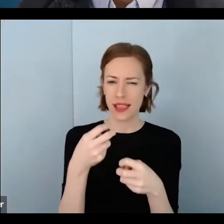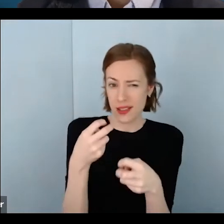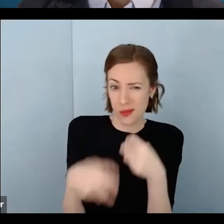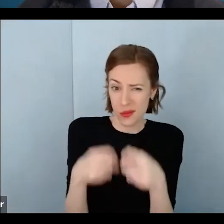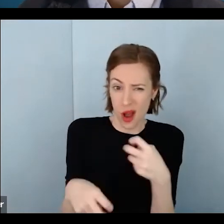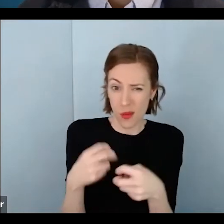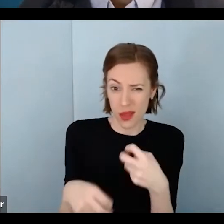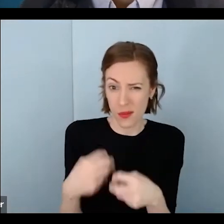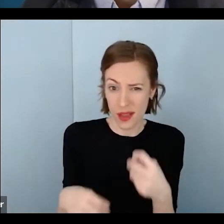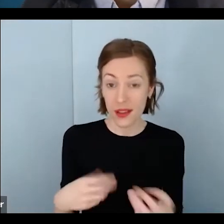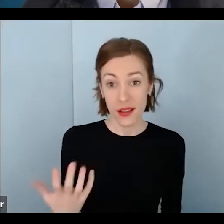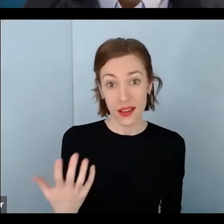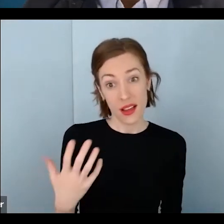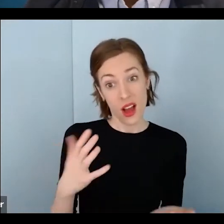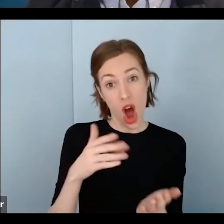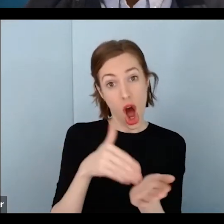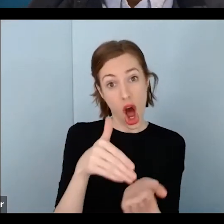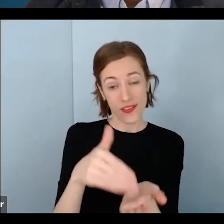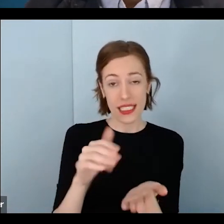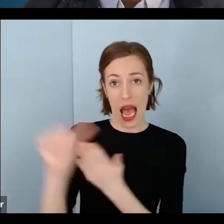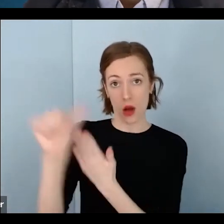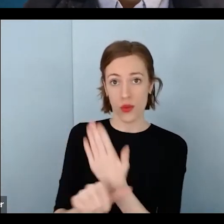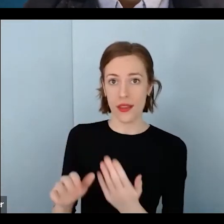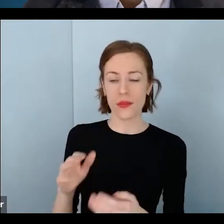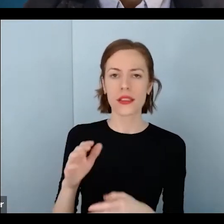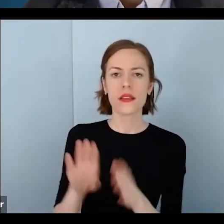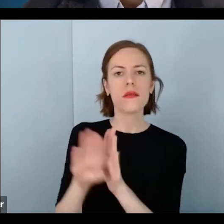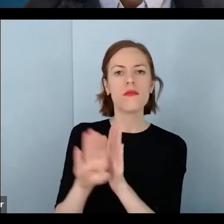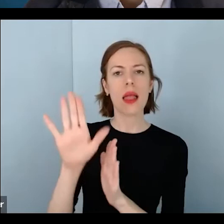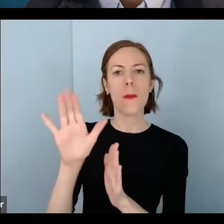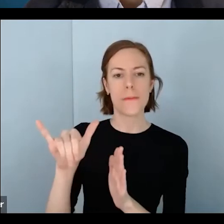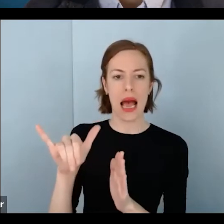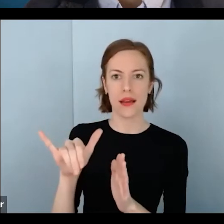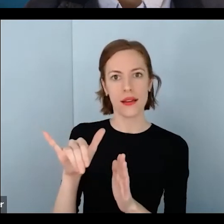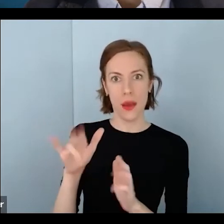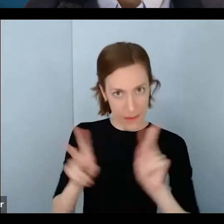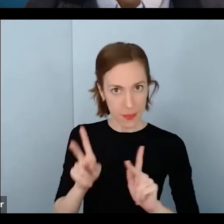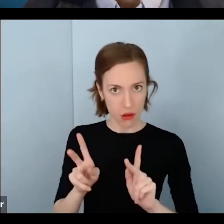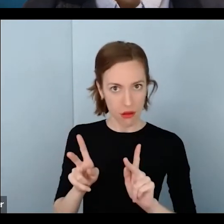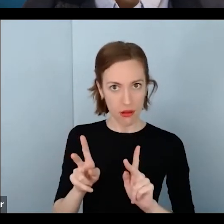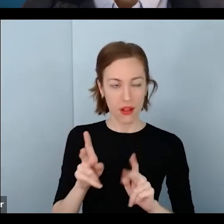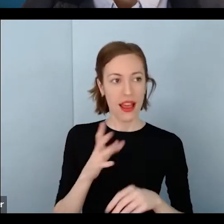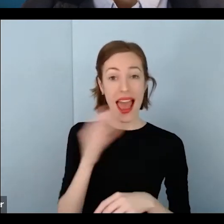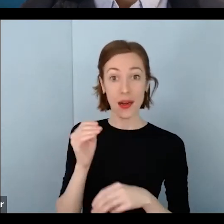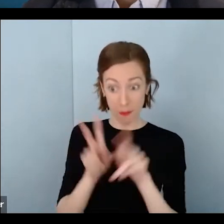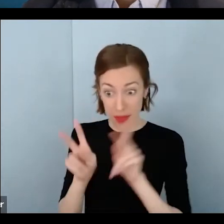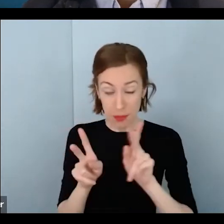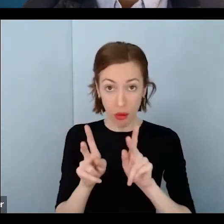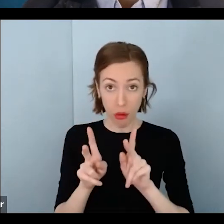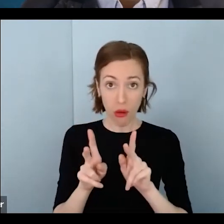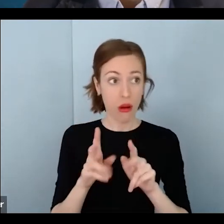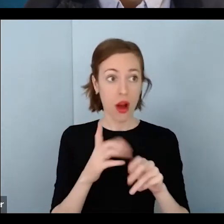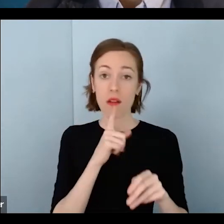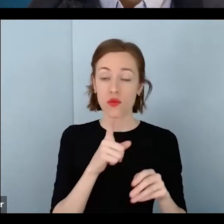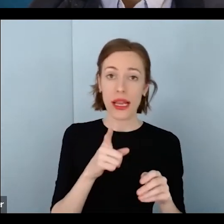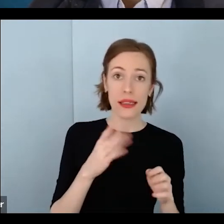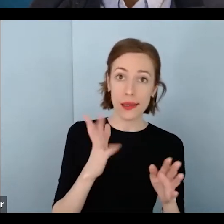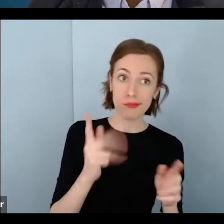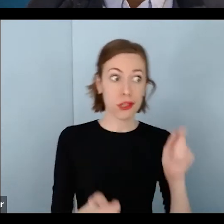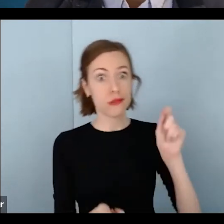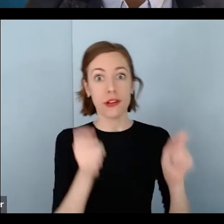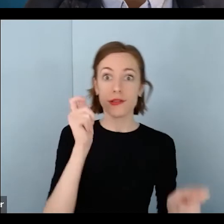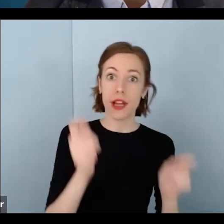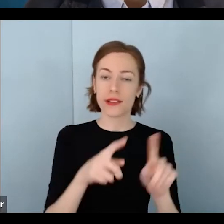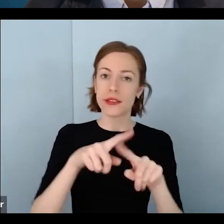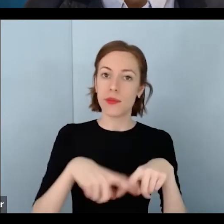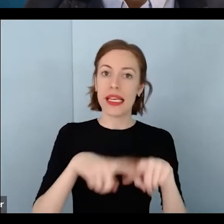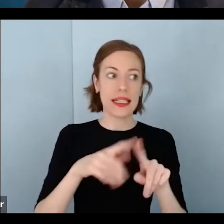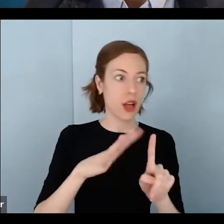They're frequently written by their creators, their behavior is contingent on changing surroundings. So can we make any general discoveries about human machine behavior.